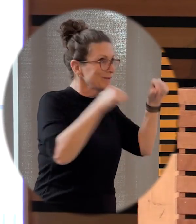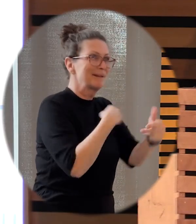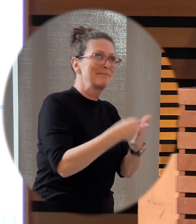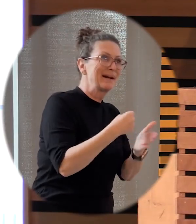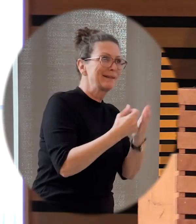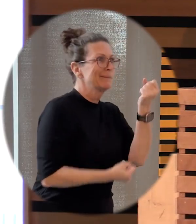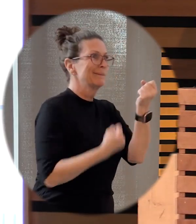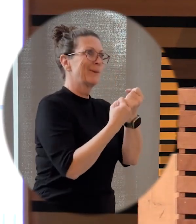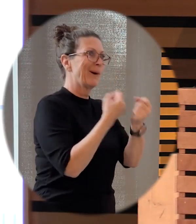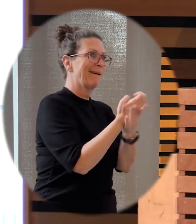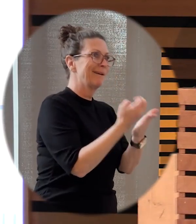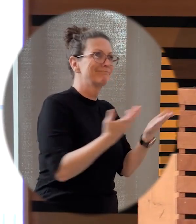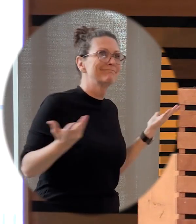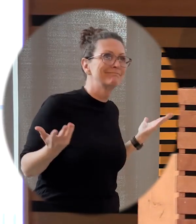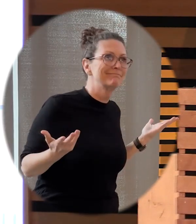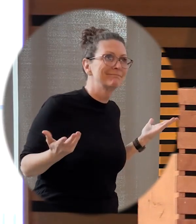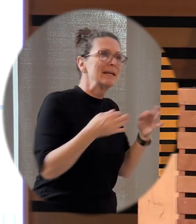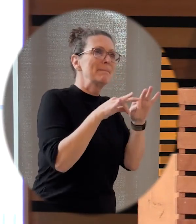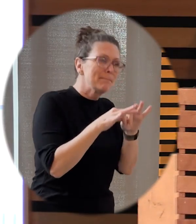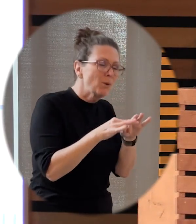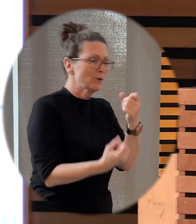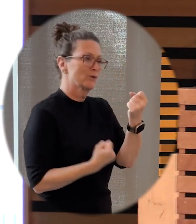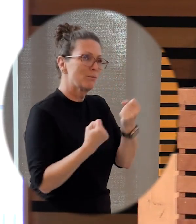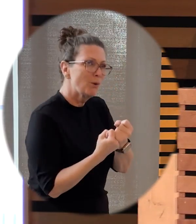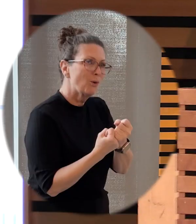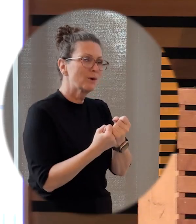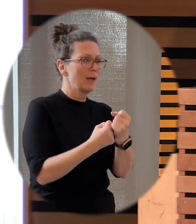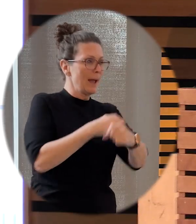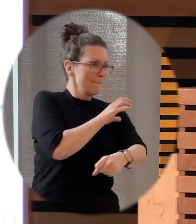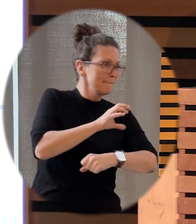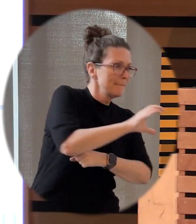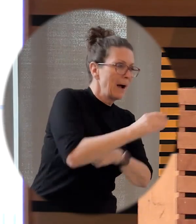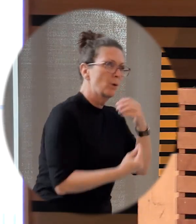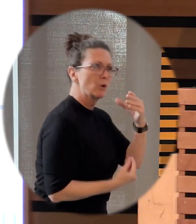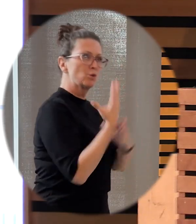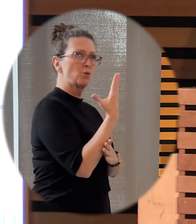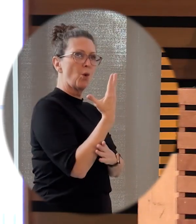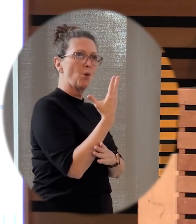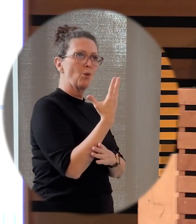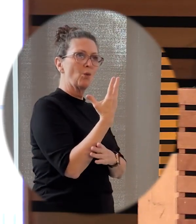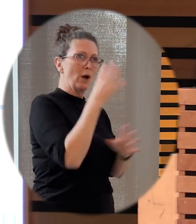we need to support, empower, and grow our creative sectors. We need to fund storytelling from